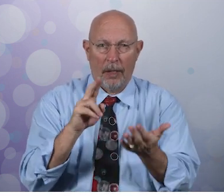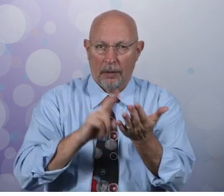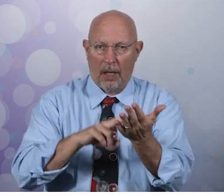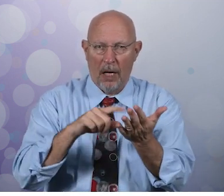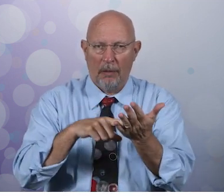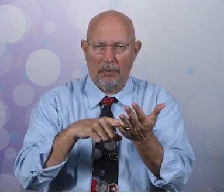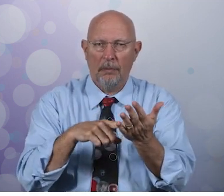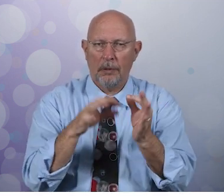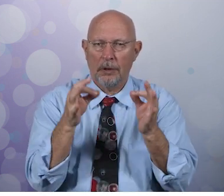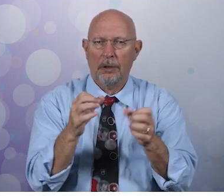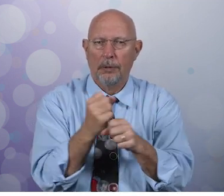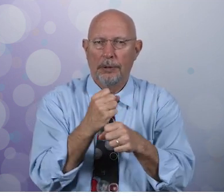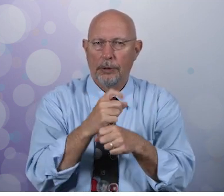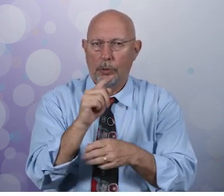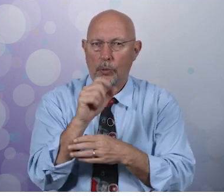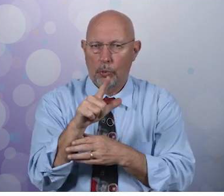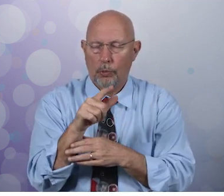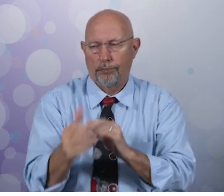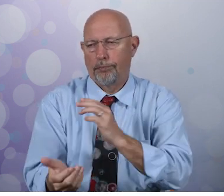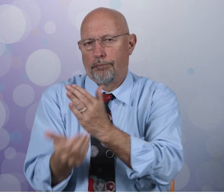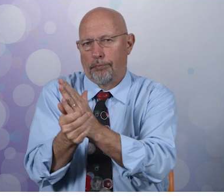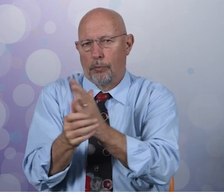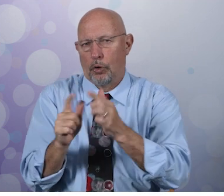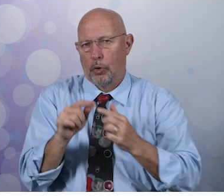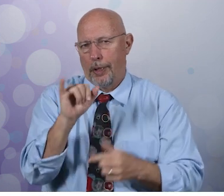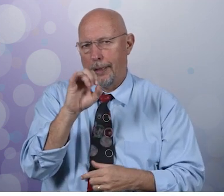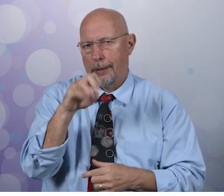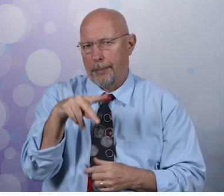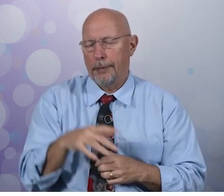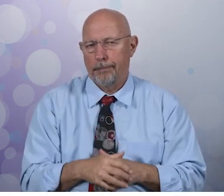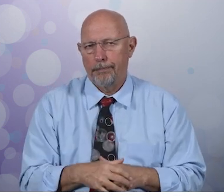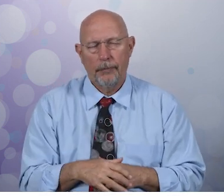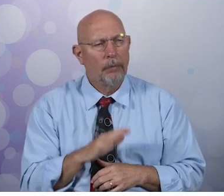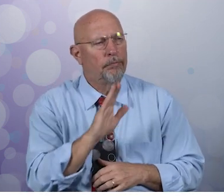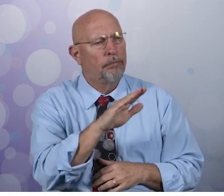attached to the student's IEP. Shawna, can you please give us some information